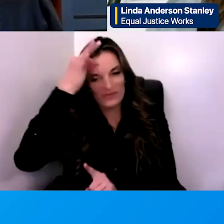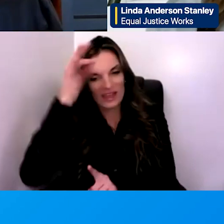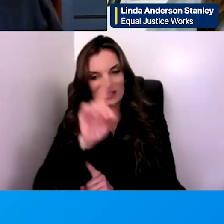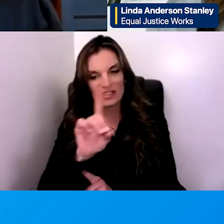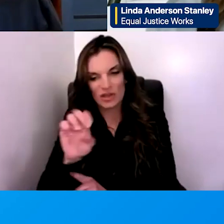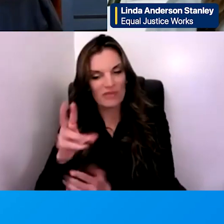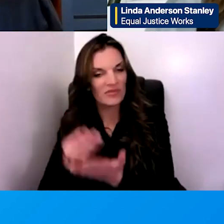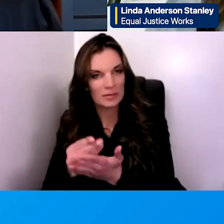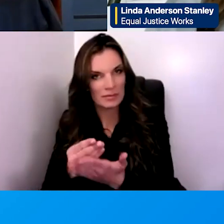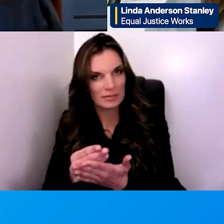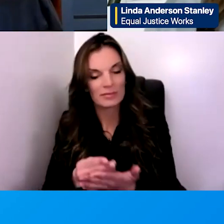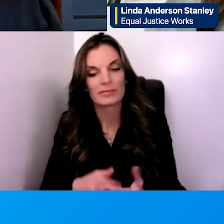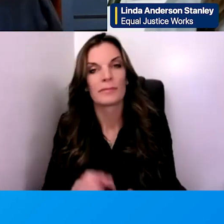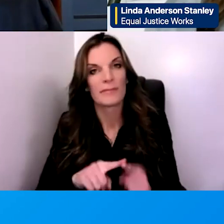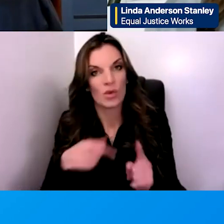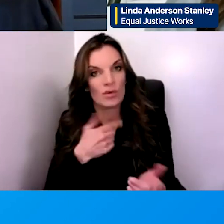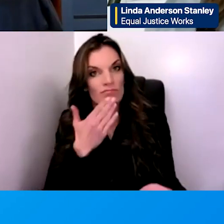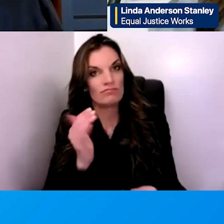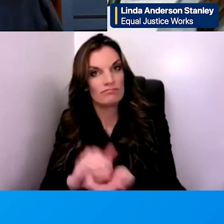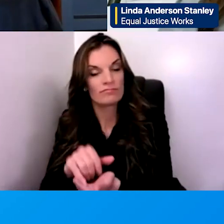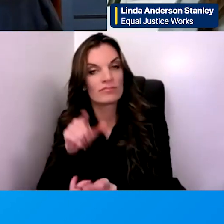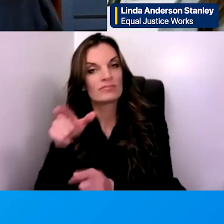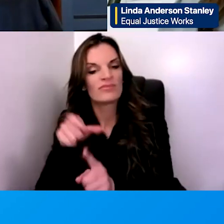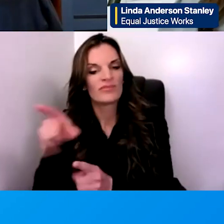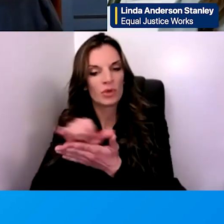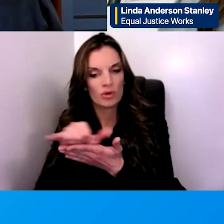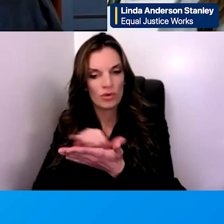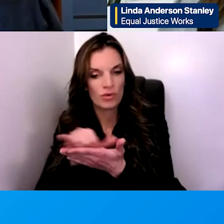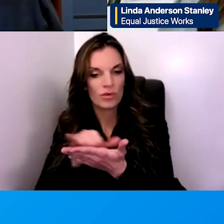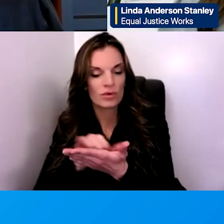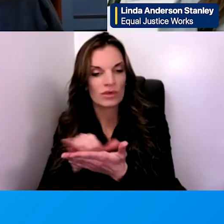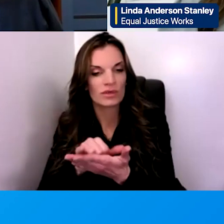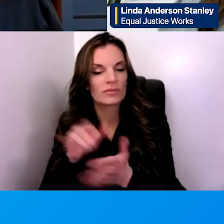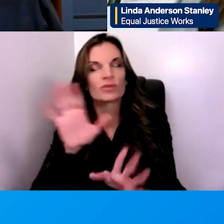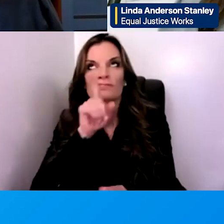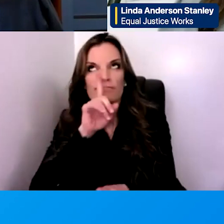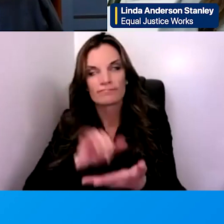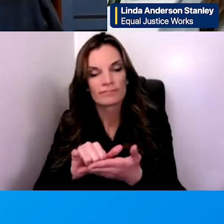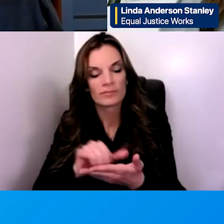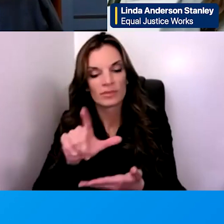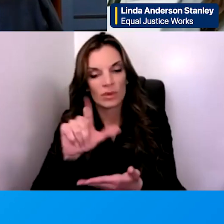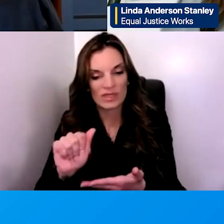building from Texas and New York was essential. And it was essential for us just